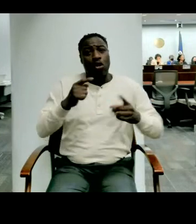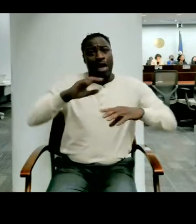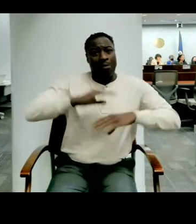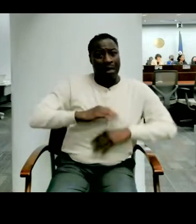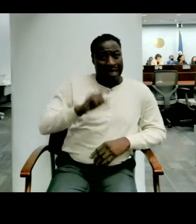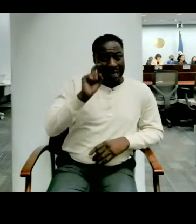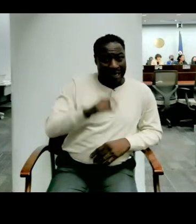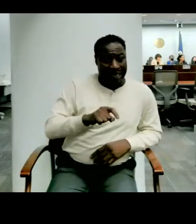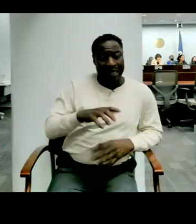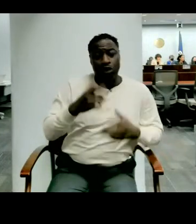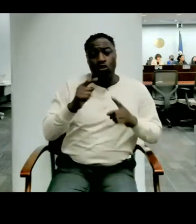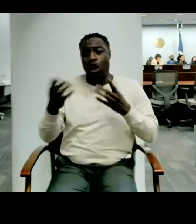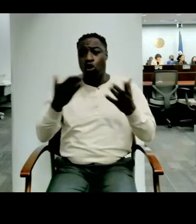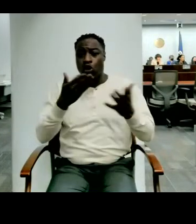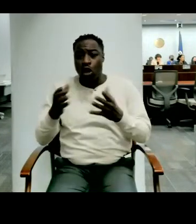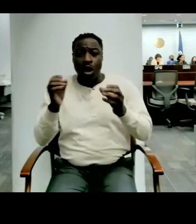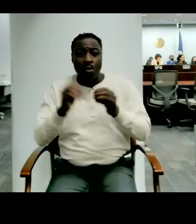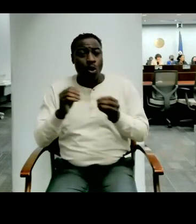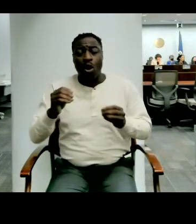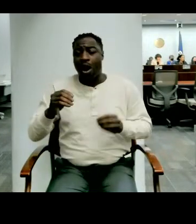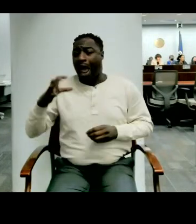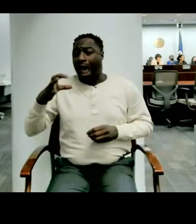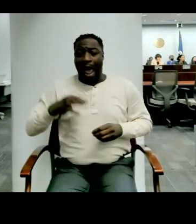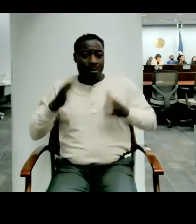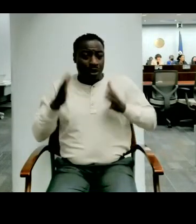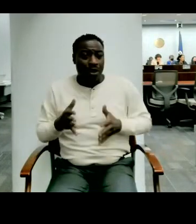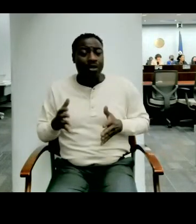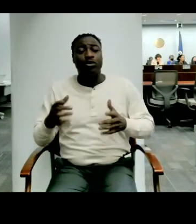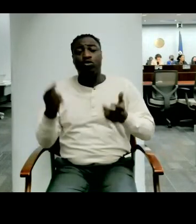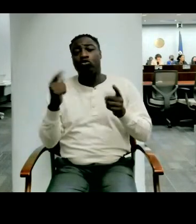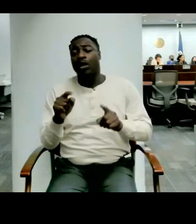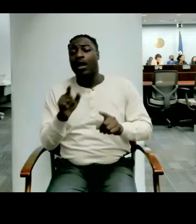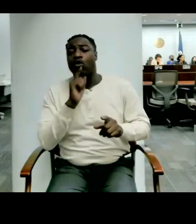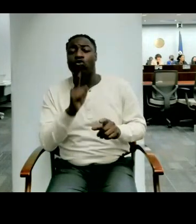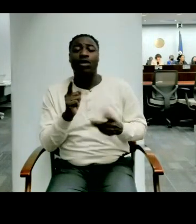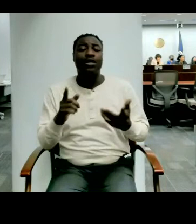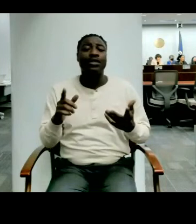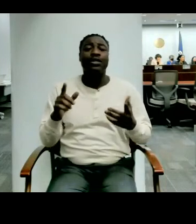they are trying to serve more applicants, they are trying to gauge and train their employees.